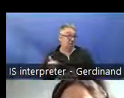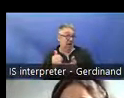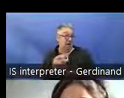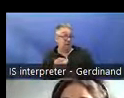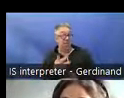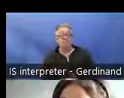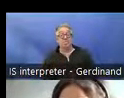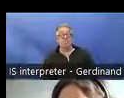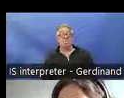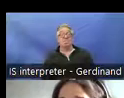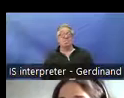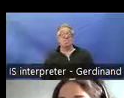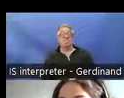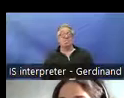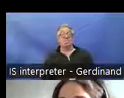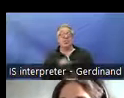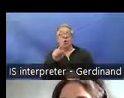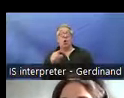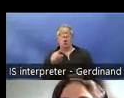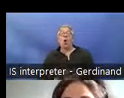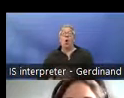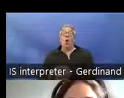that wish to collect their own data.